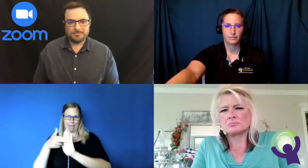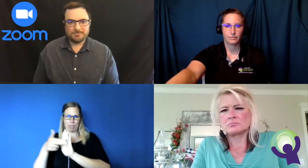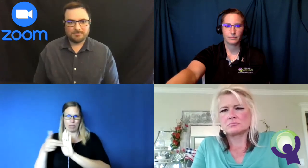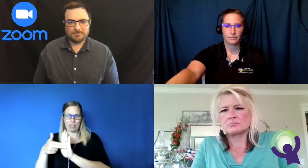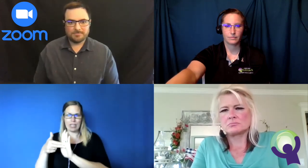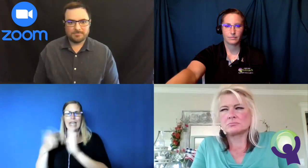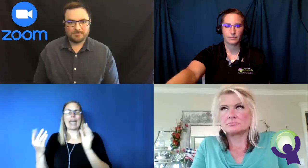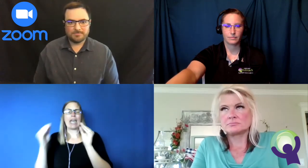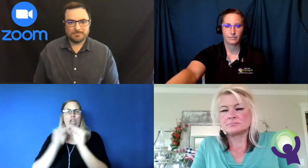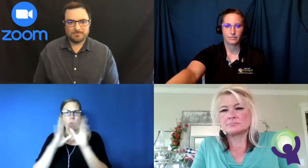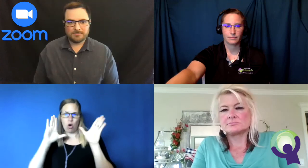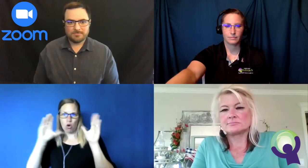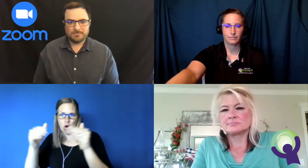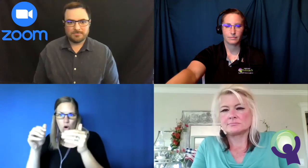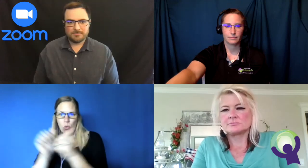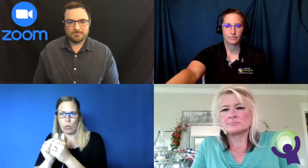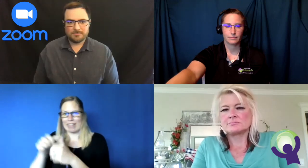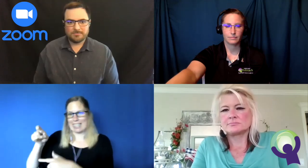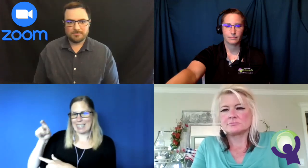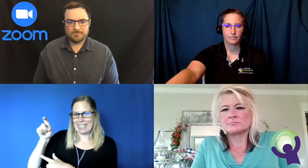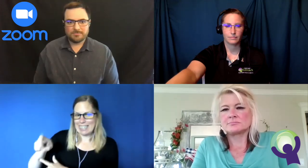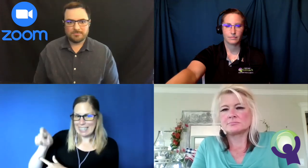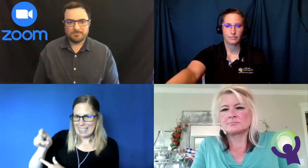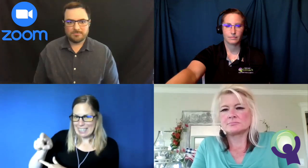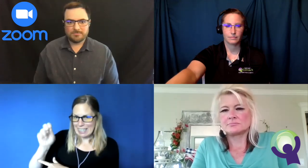toward needs-based services. So of course our students need